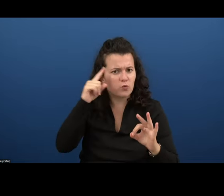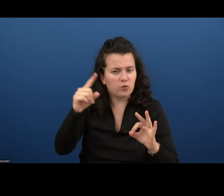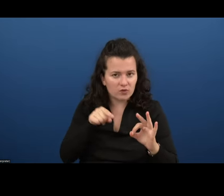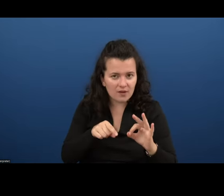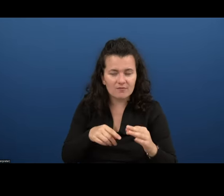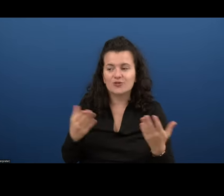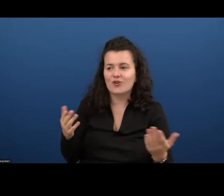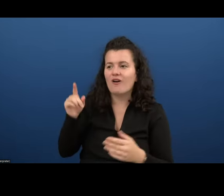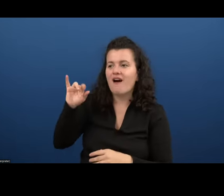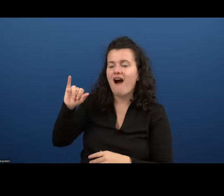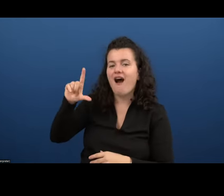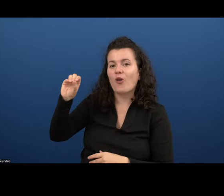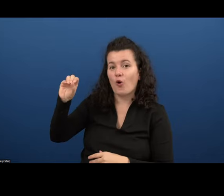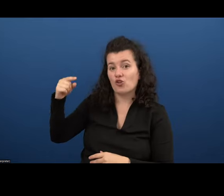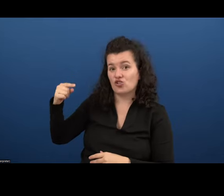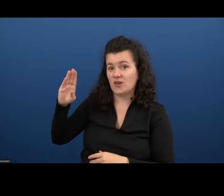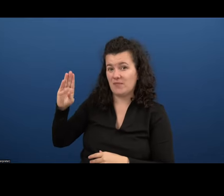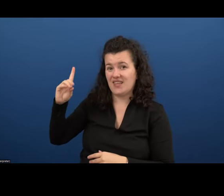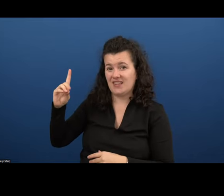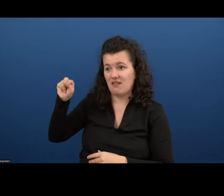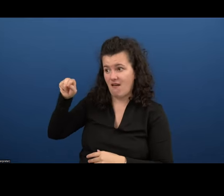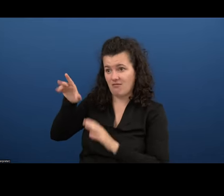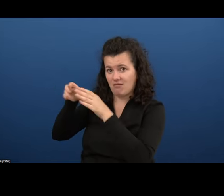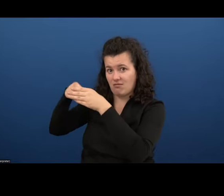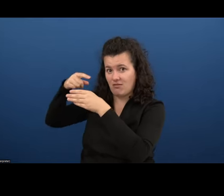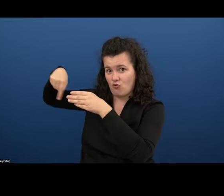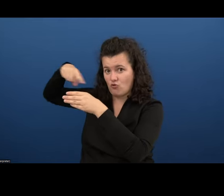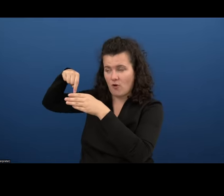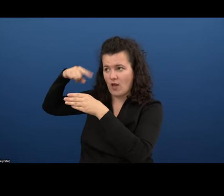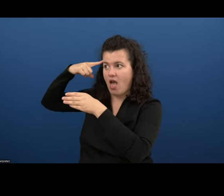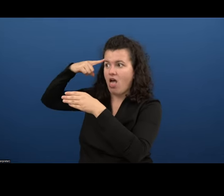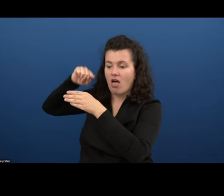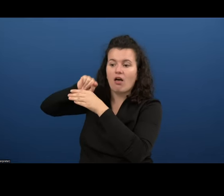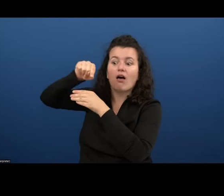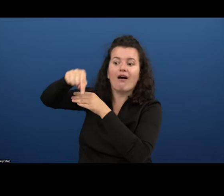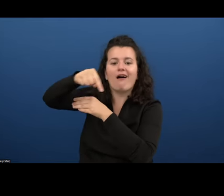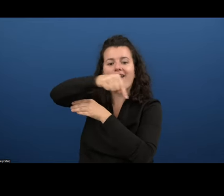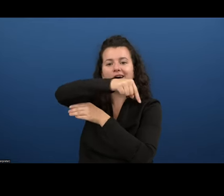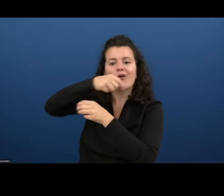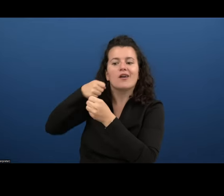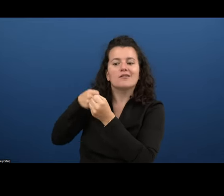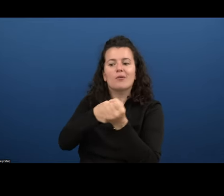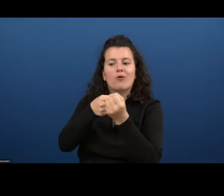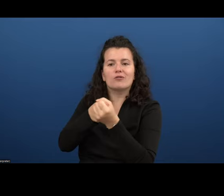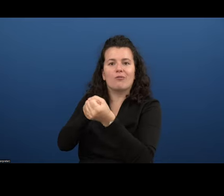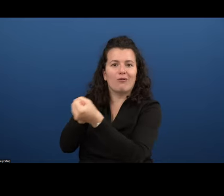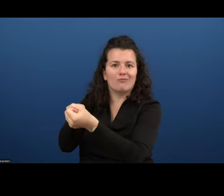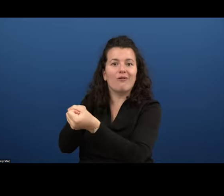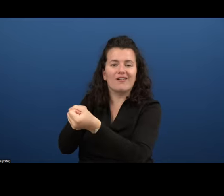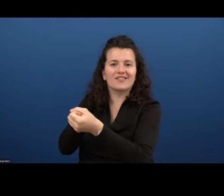is why we are continuing to back initiatives like this, and I would encourage